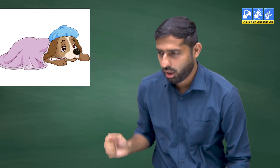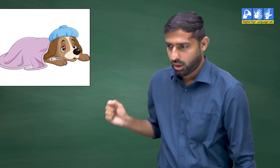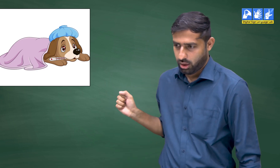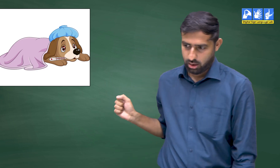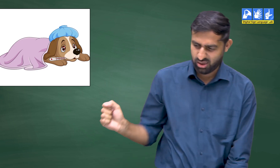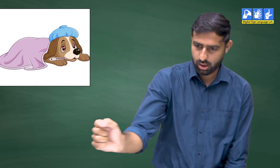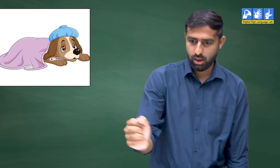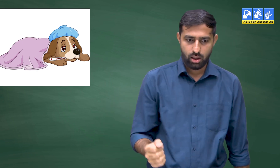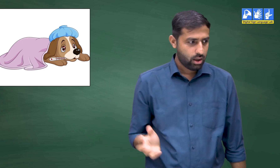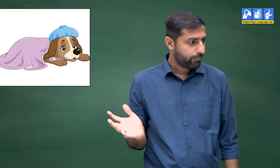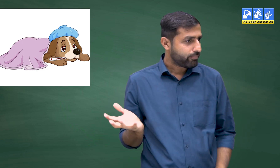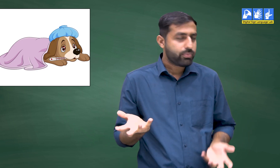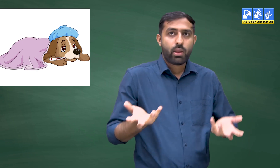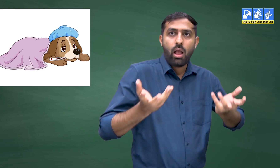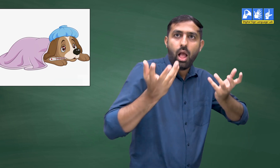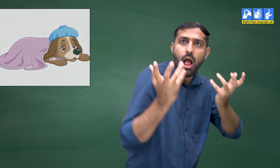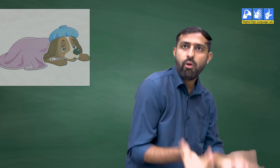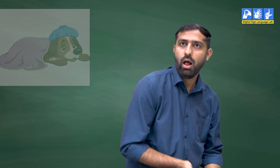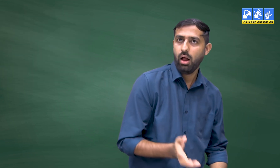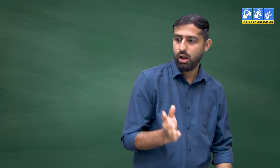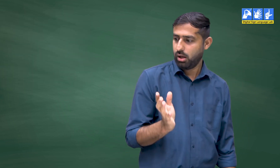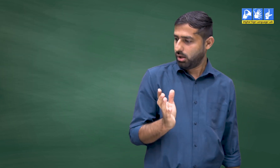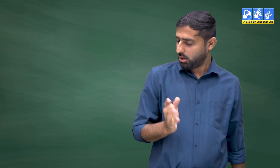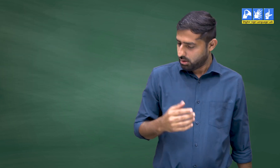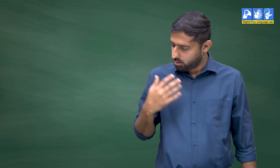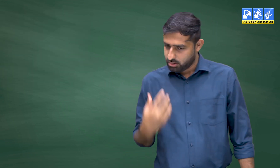He was amazed at the weight that this little dog carried.